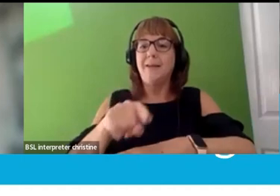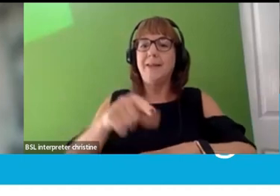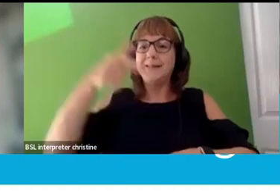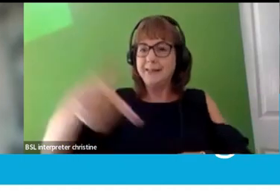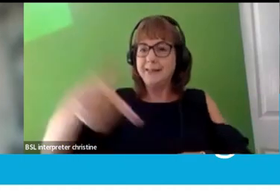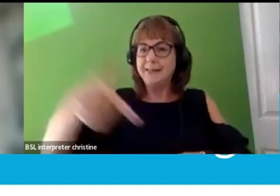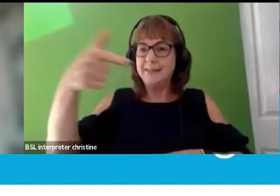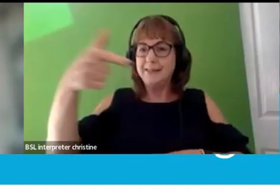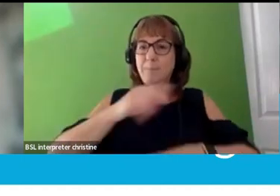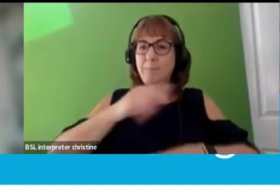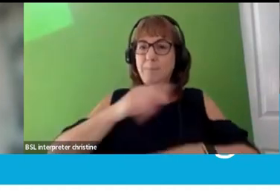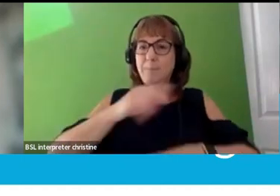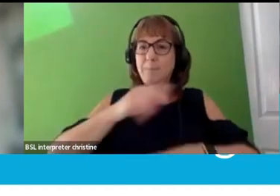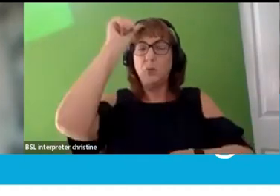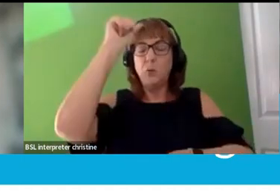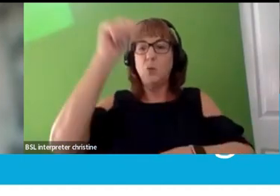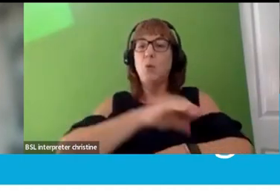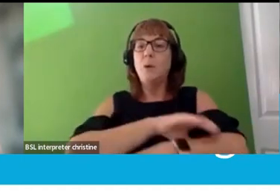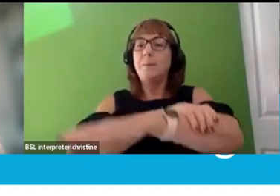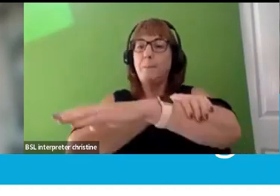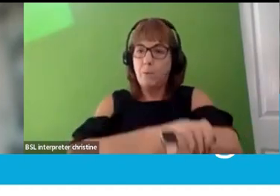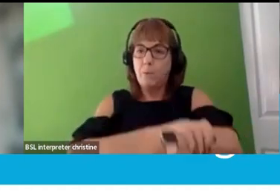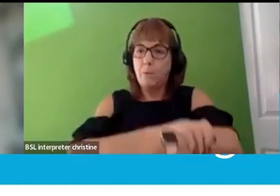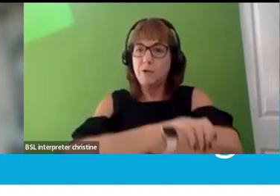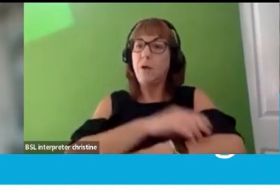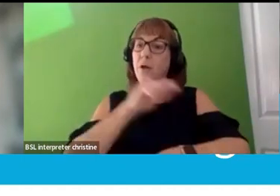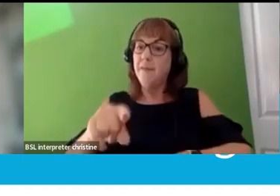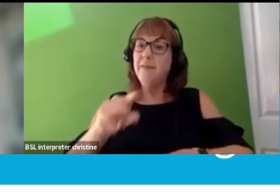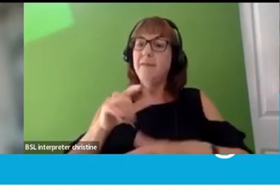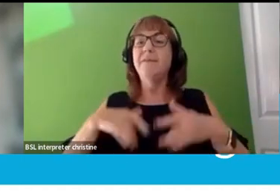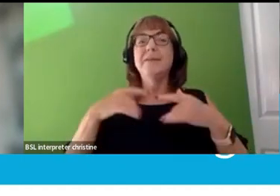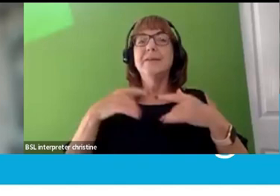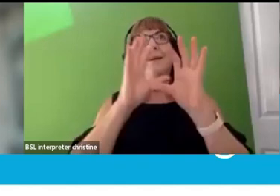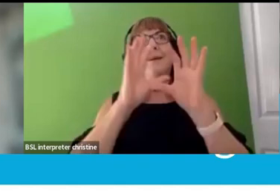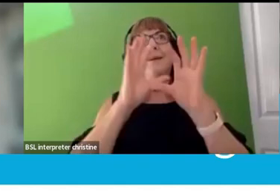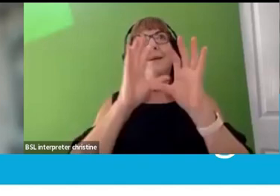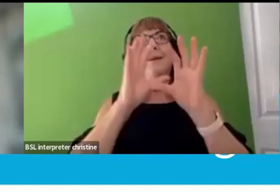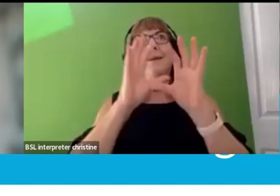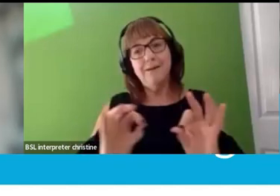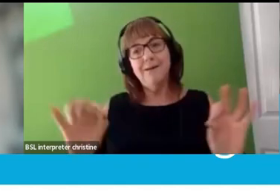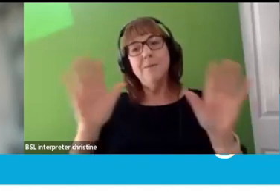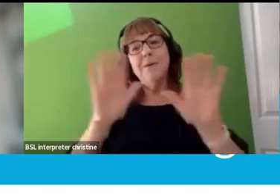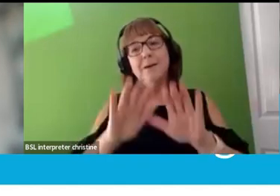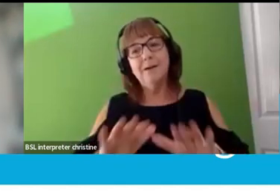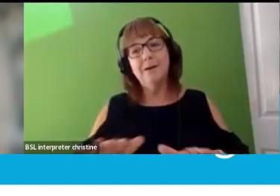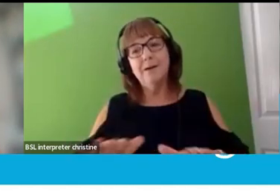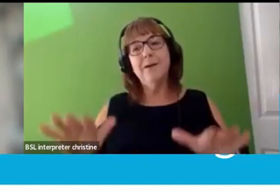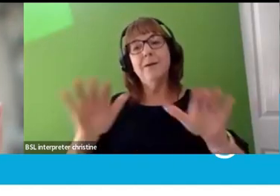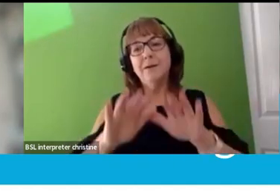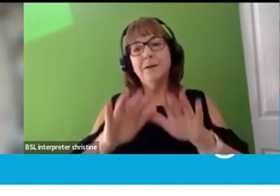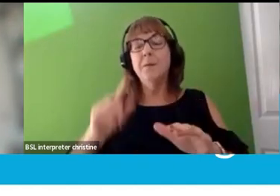we know that deep pressure is calming and light tickly touch is alerting. We know that touch is